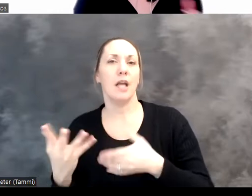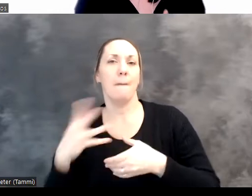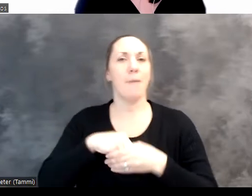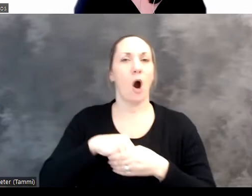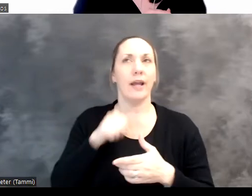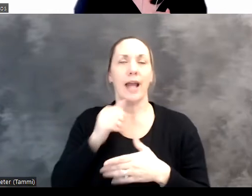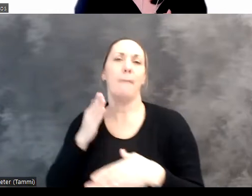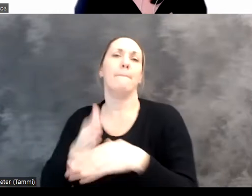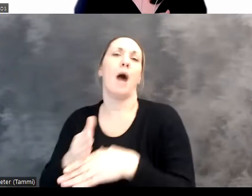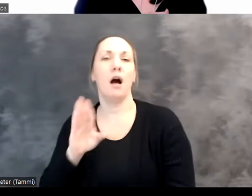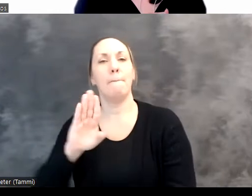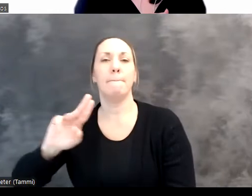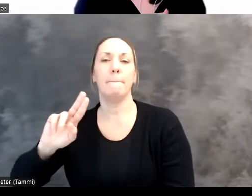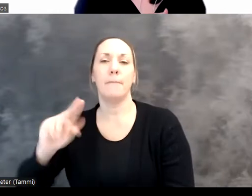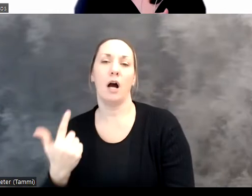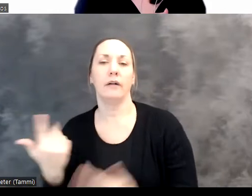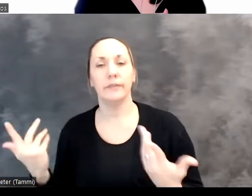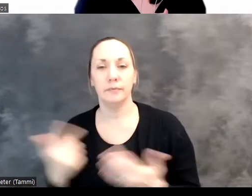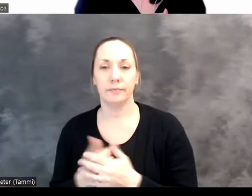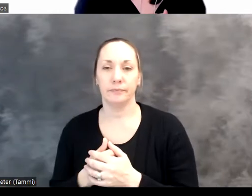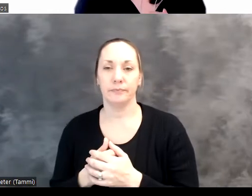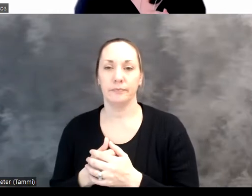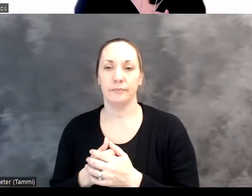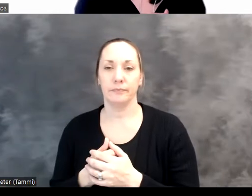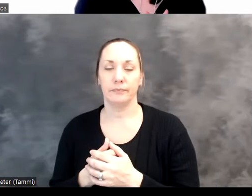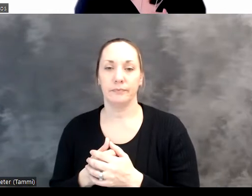advance, that complexity of research participants will be seen as a feature